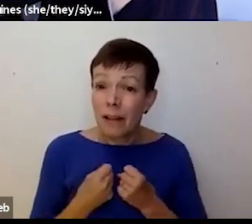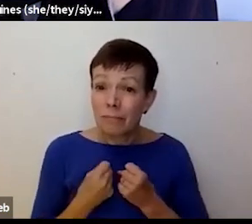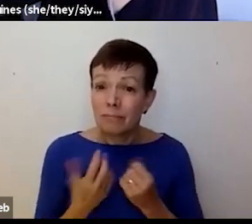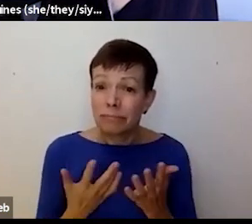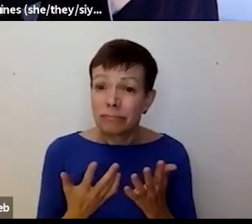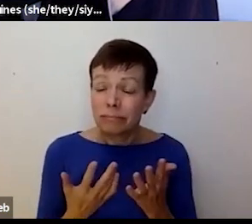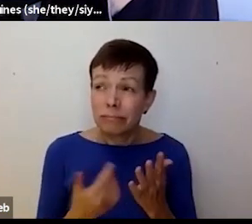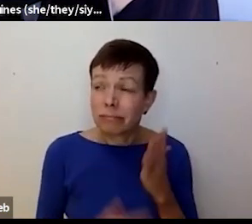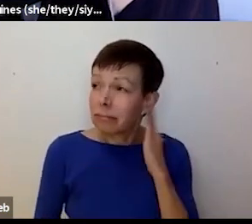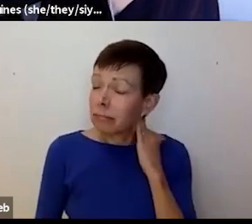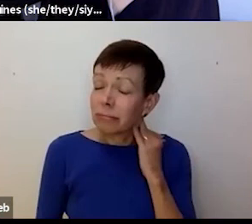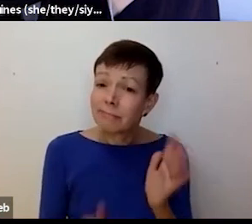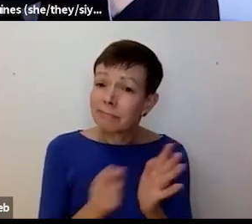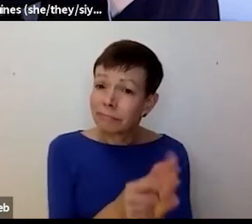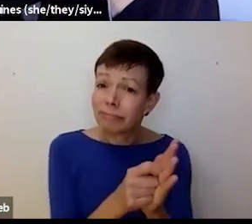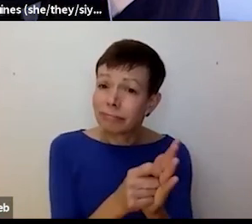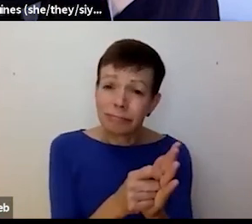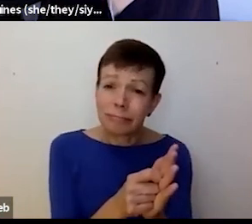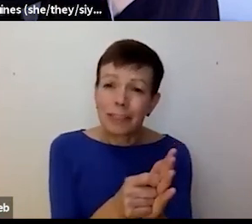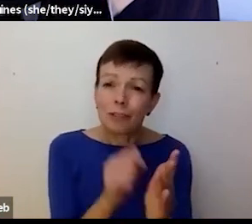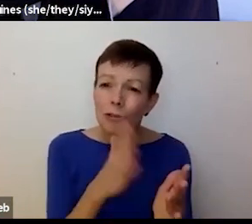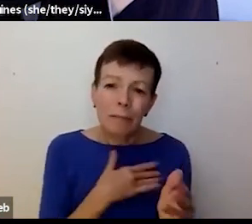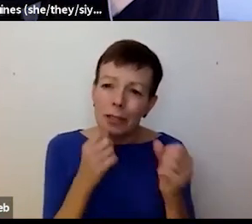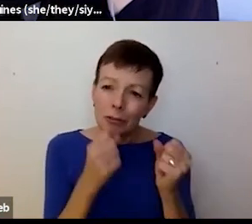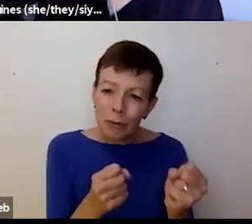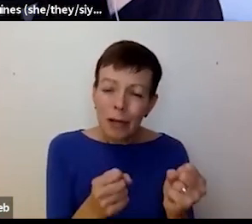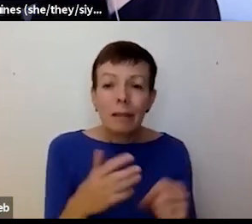strength is what I bring in different ways, you know. And then other people are able,